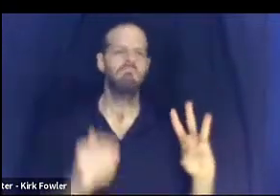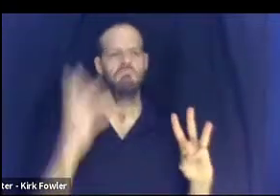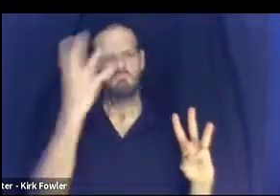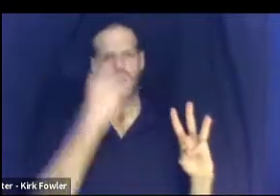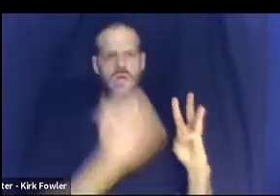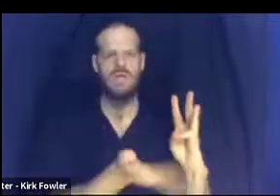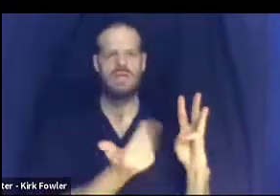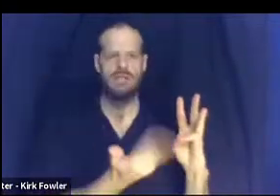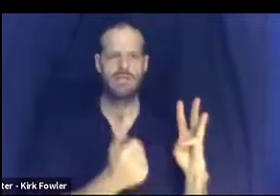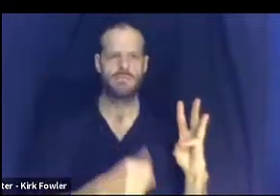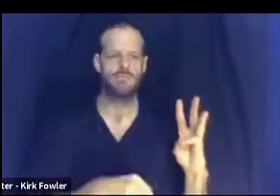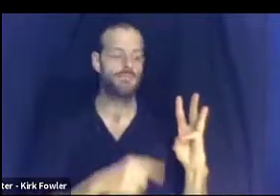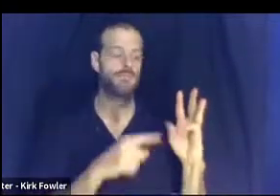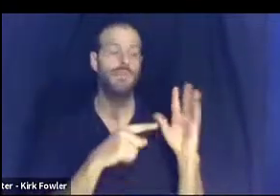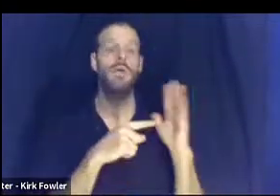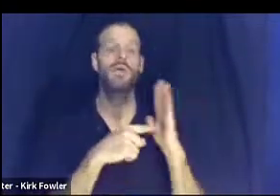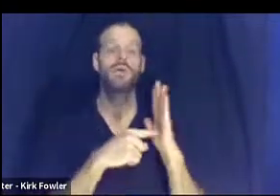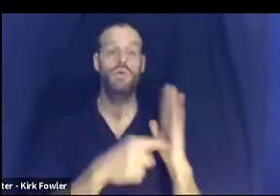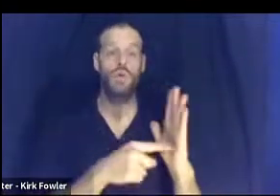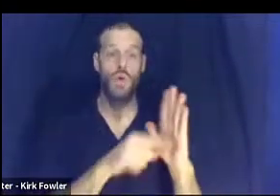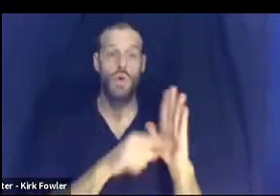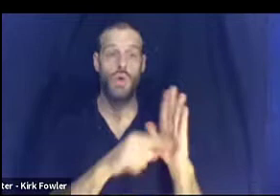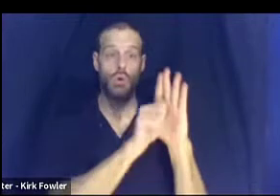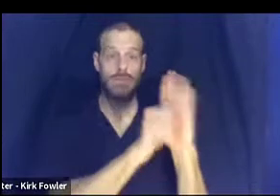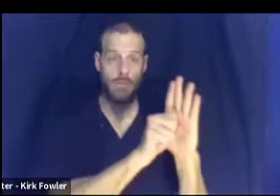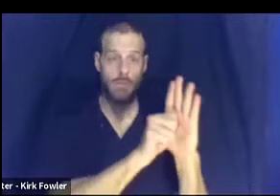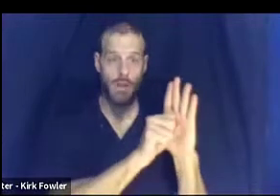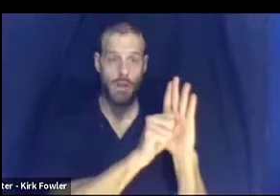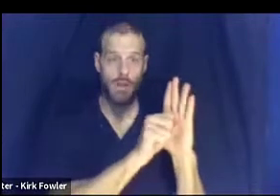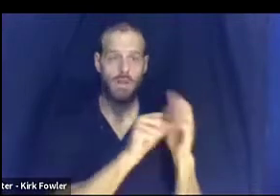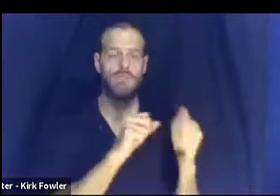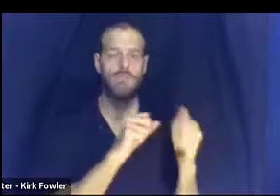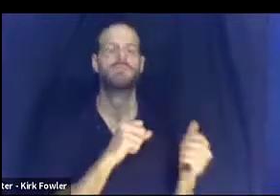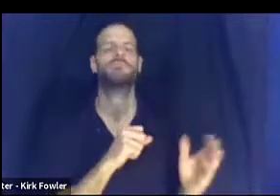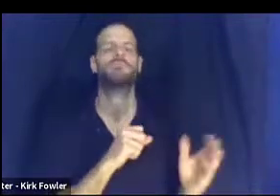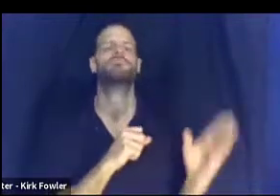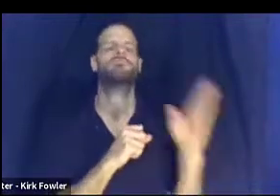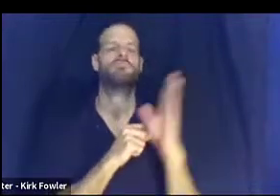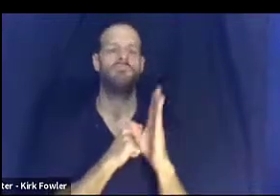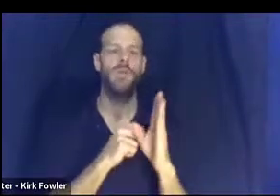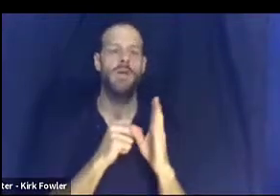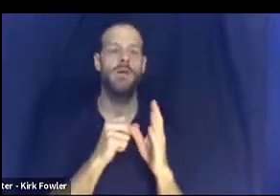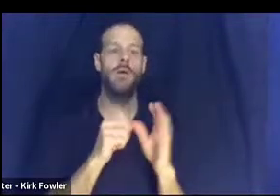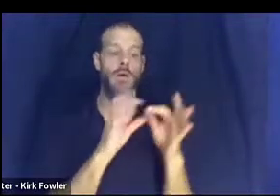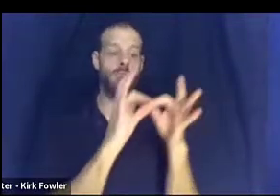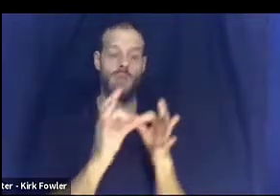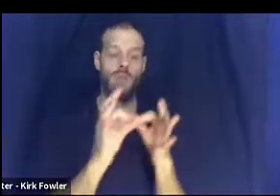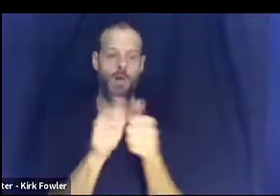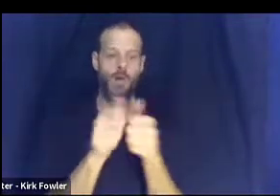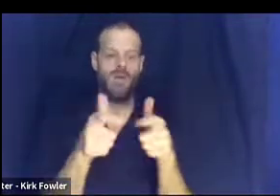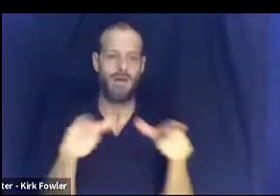Show the symbol, okay? Pair it with language, whether it is signed or spoken,